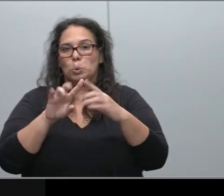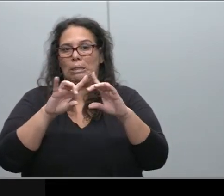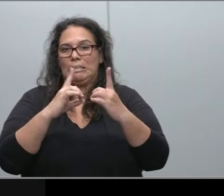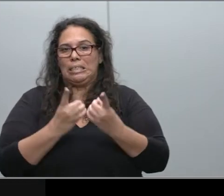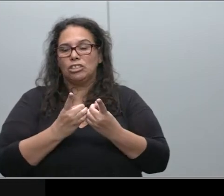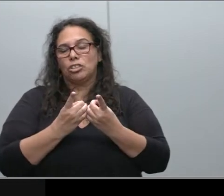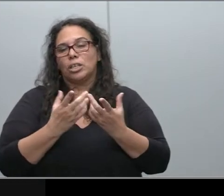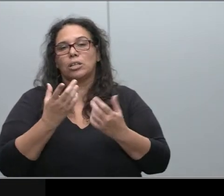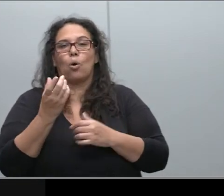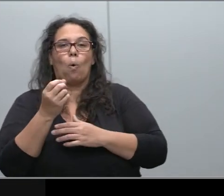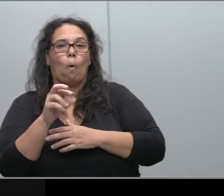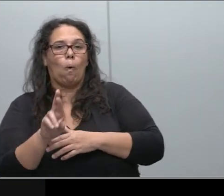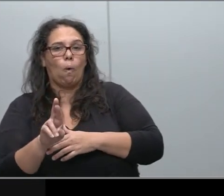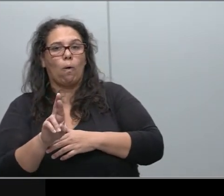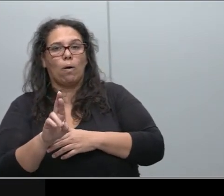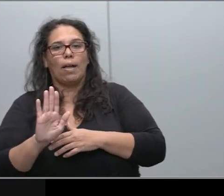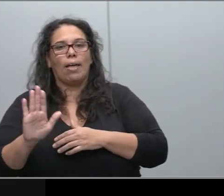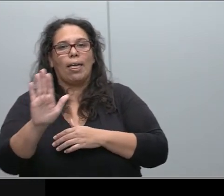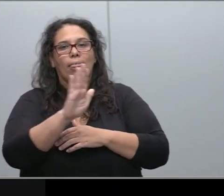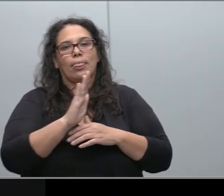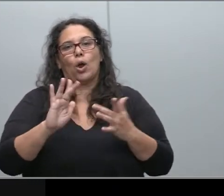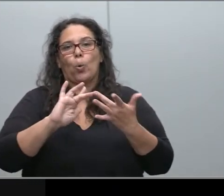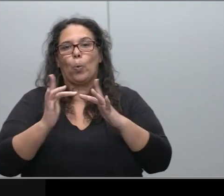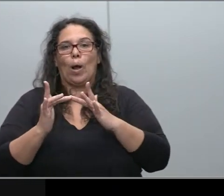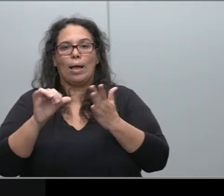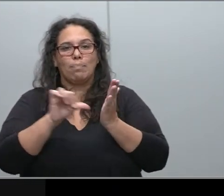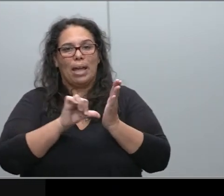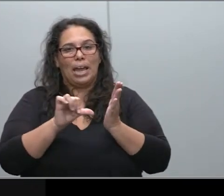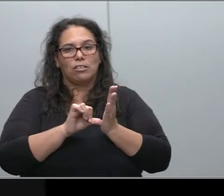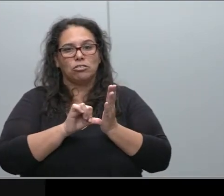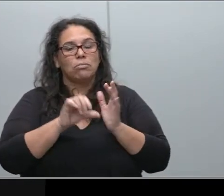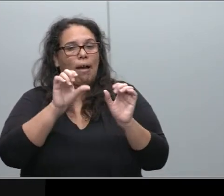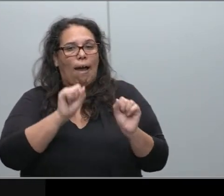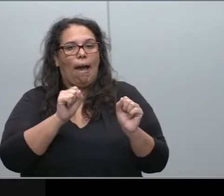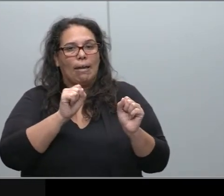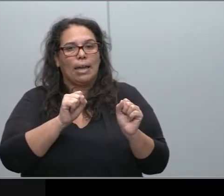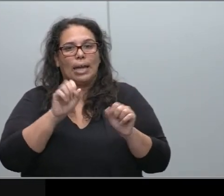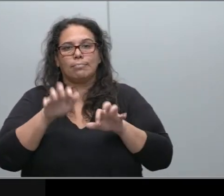There is, I can't underscore it enough, there's a lot